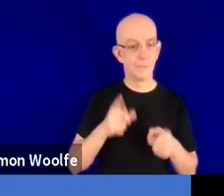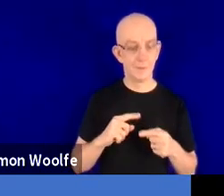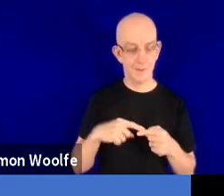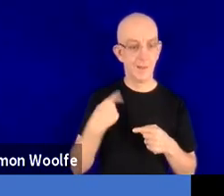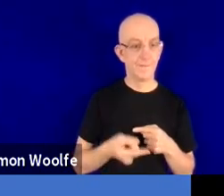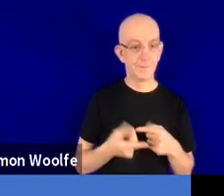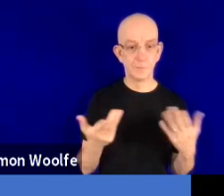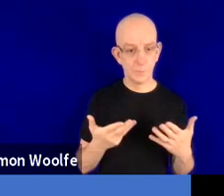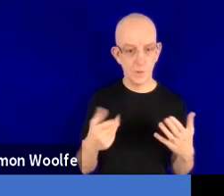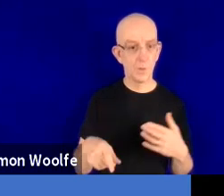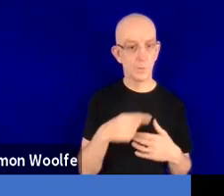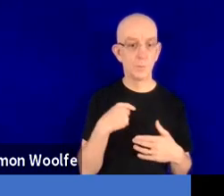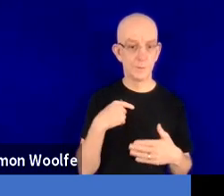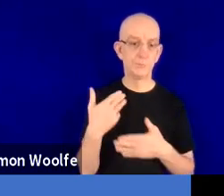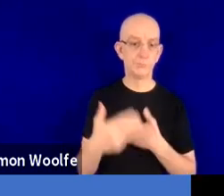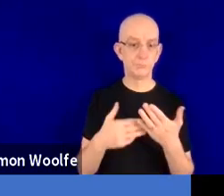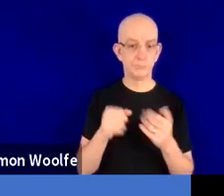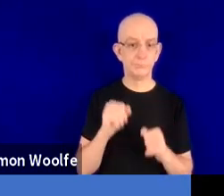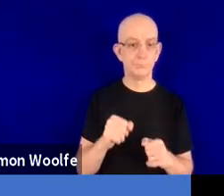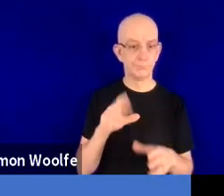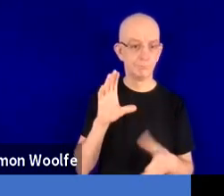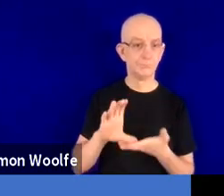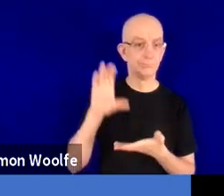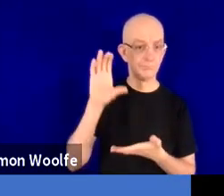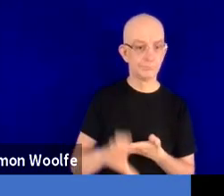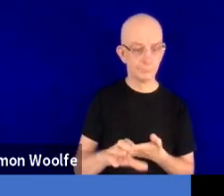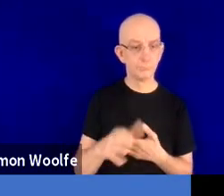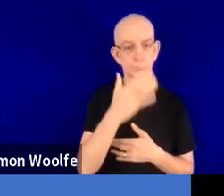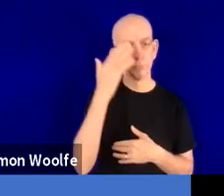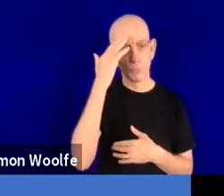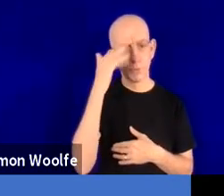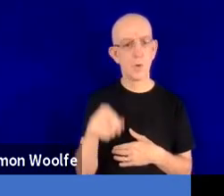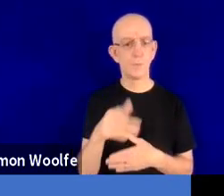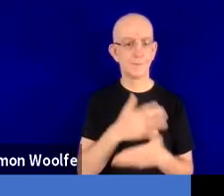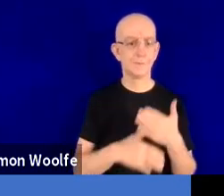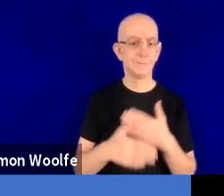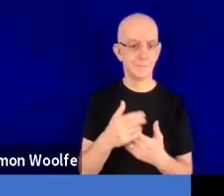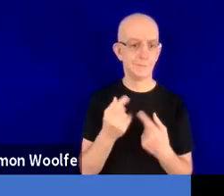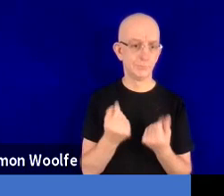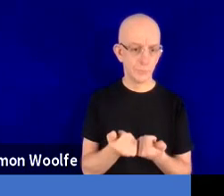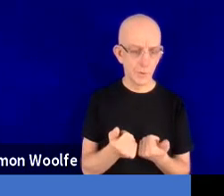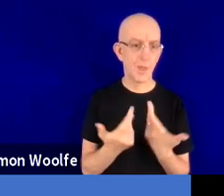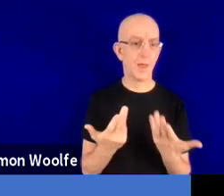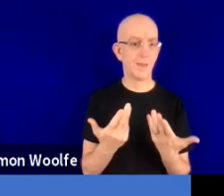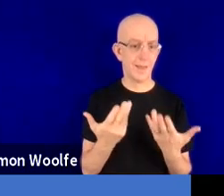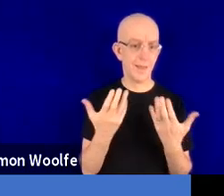Now, what is the impact on poverty measurements and what does it mean in terms of access to health, education and employment?